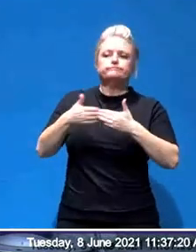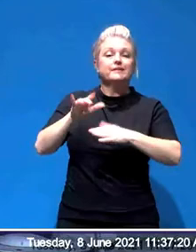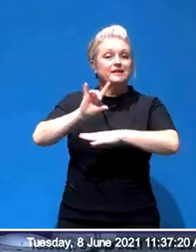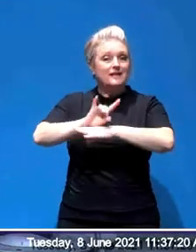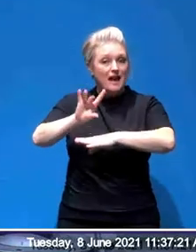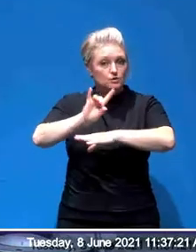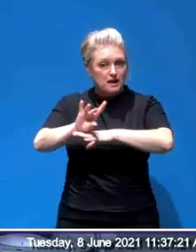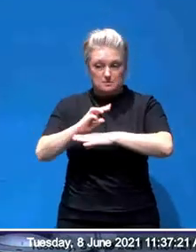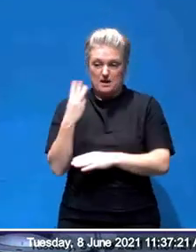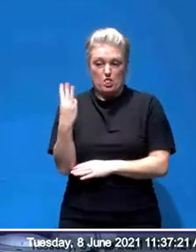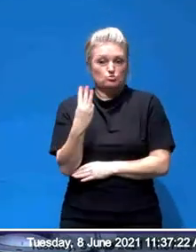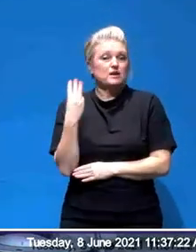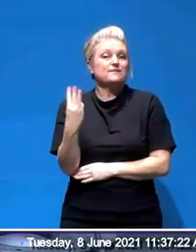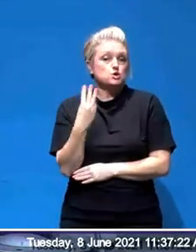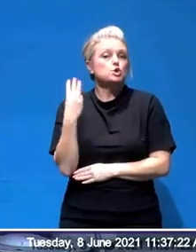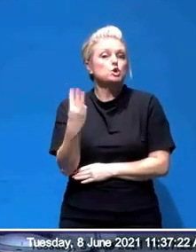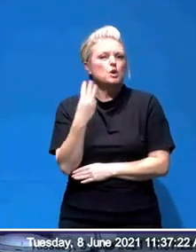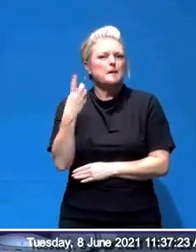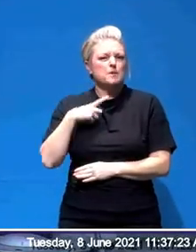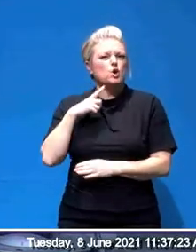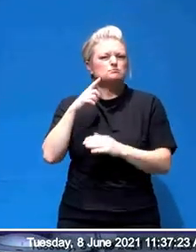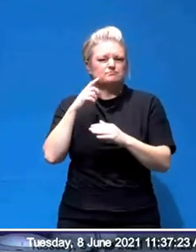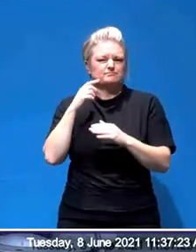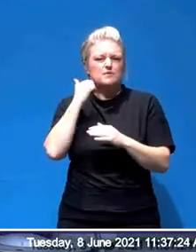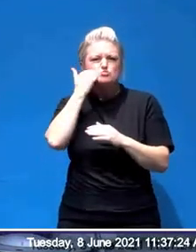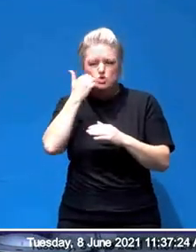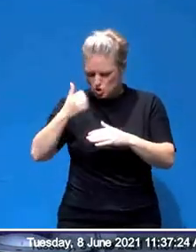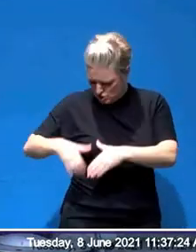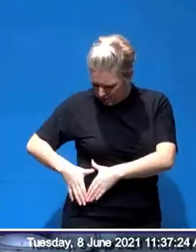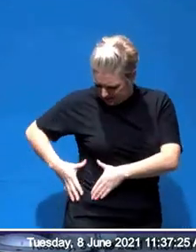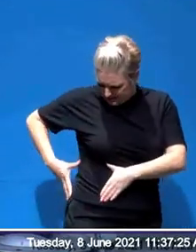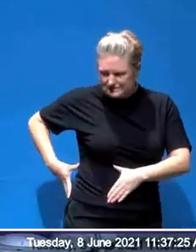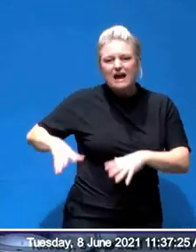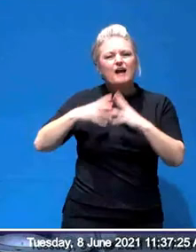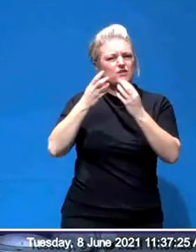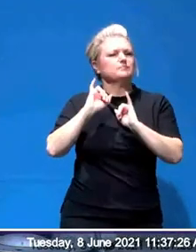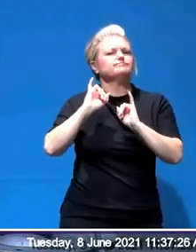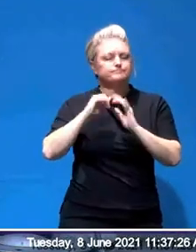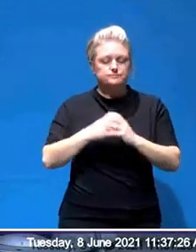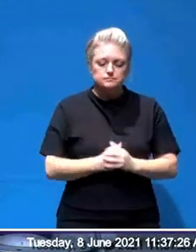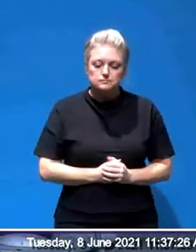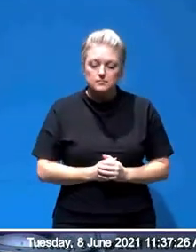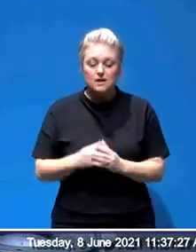Daniel had counselling with a specialist psychologist who had experience working